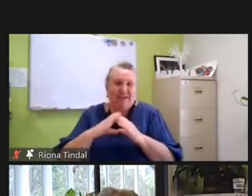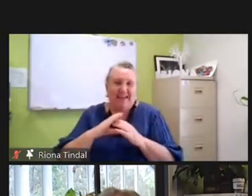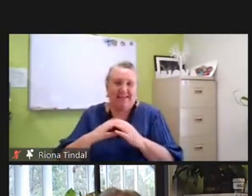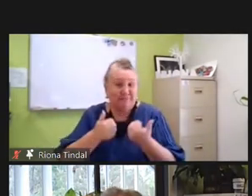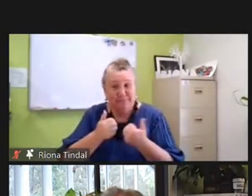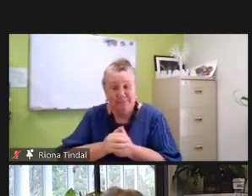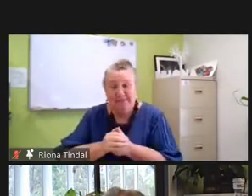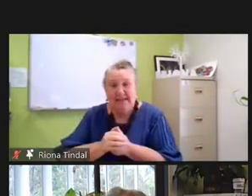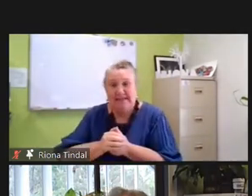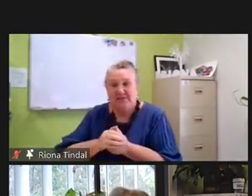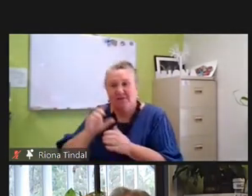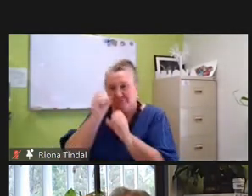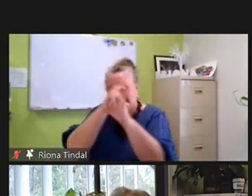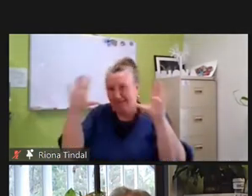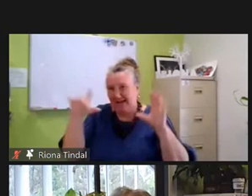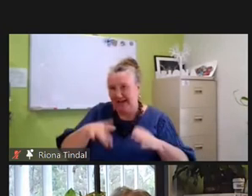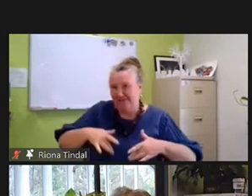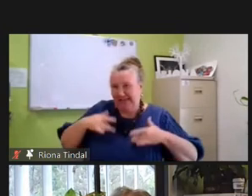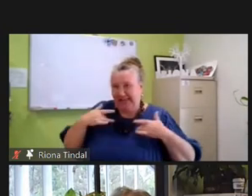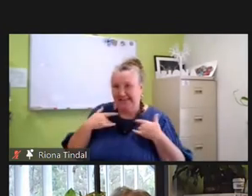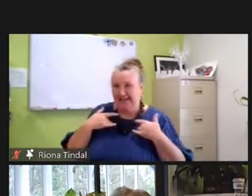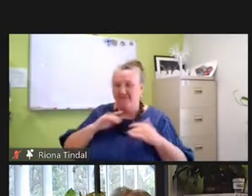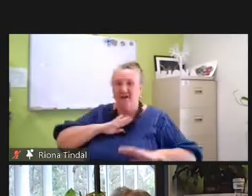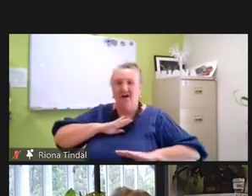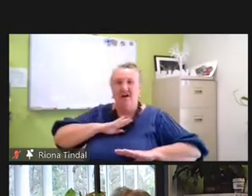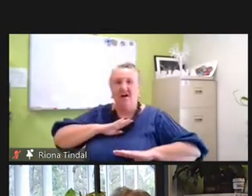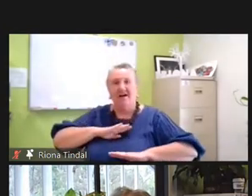those types of things. It doesn't really what it is. Communication is the key. That gives you